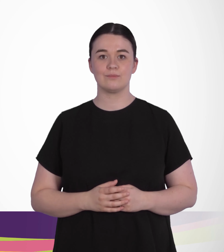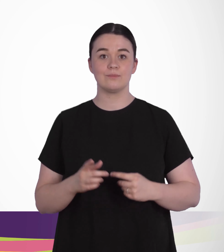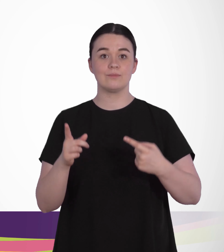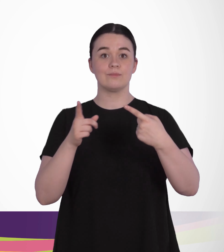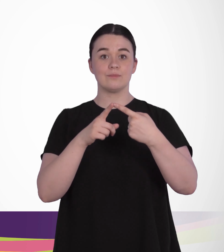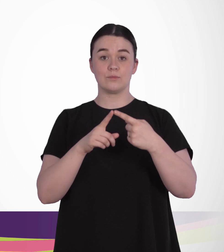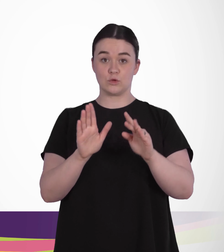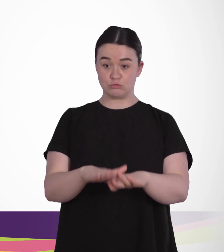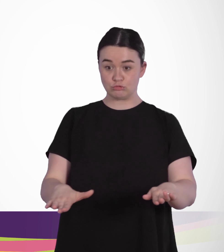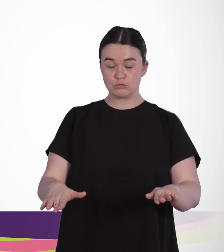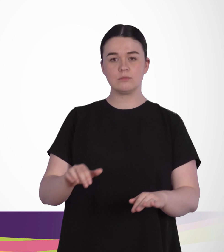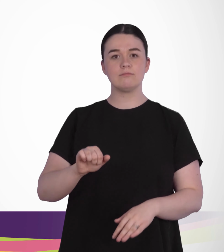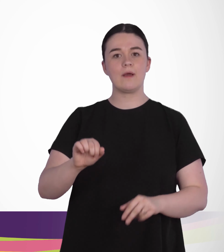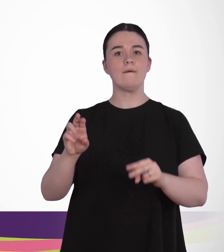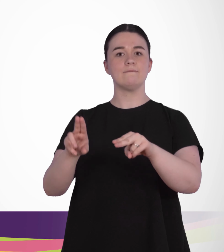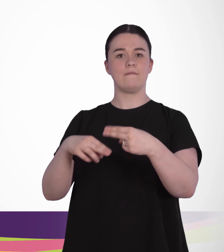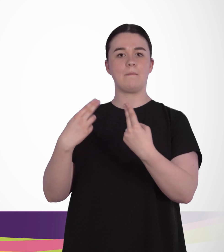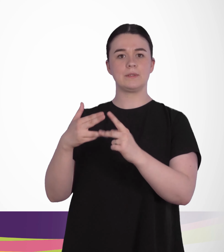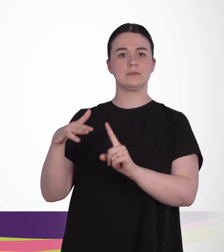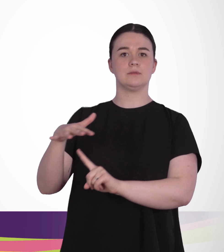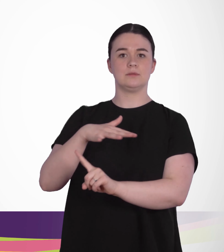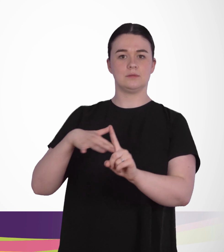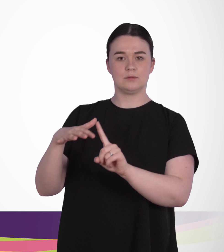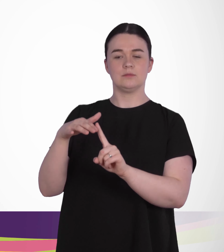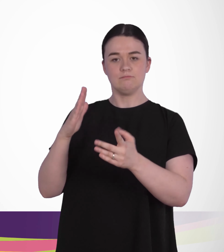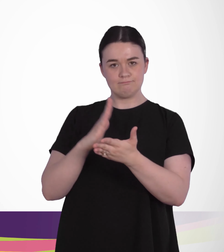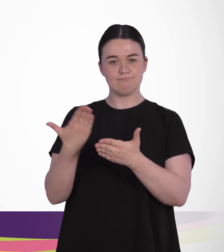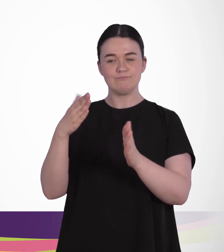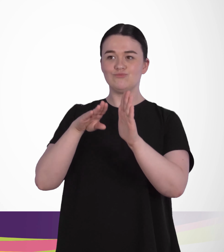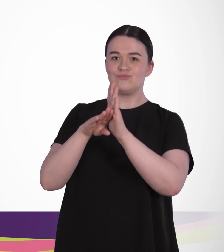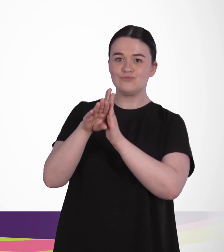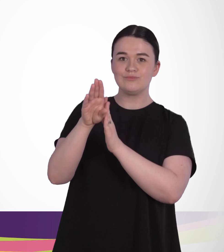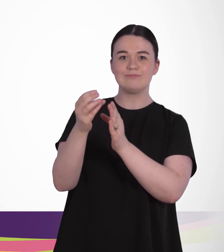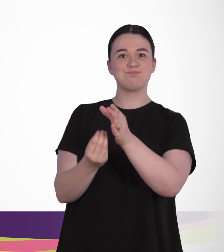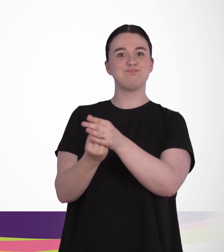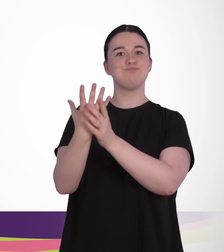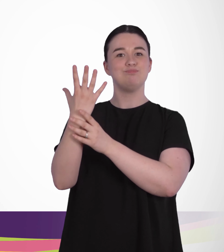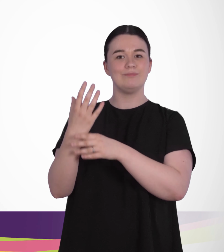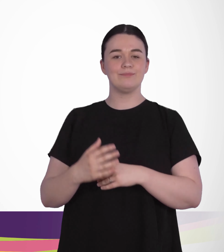• Children and their families are thriving or flourishing